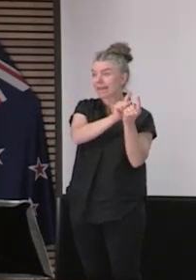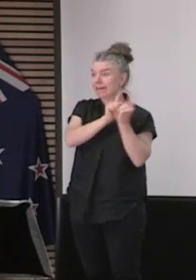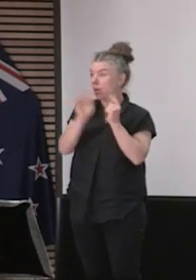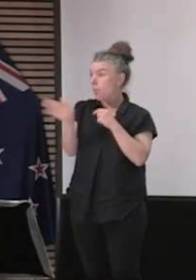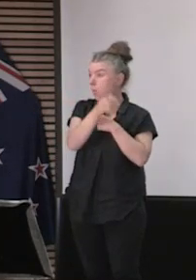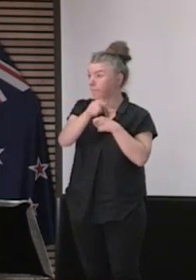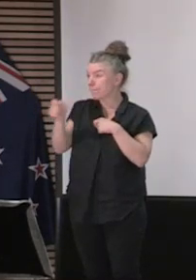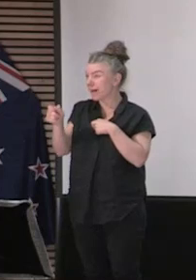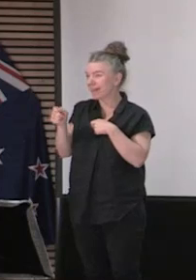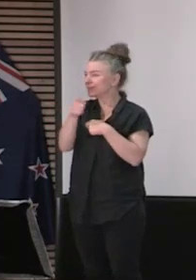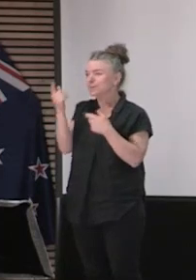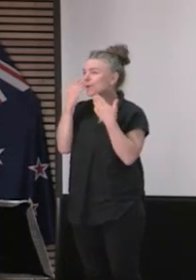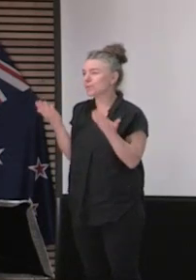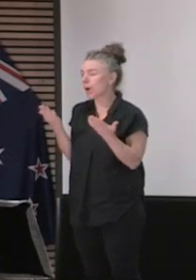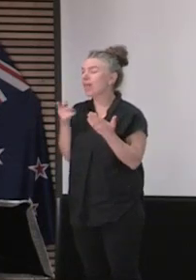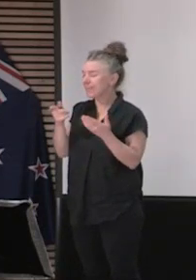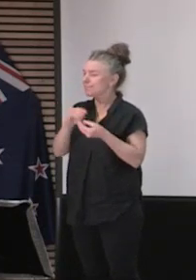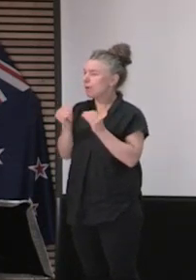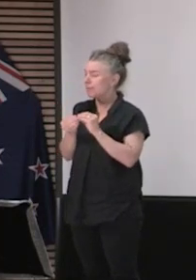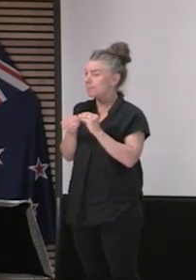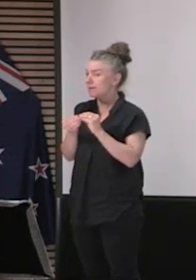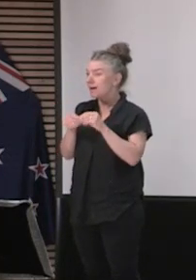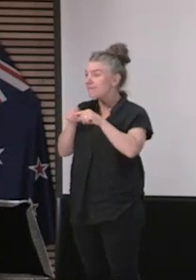of? Andthat is the challenge ofcontact tracing. It's hugelydifficult.